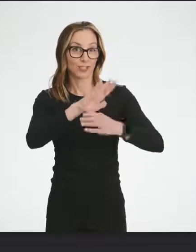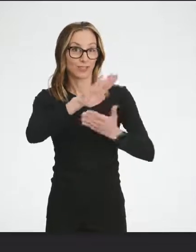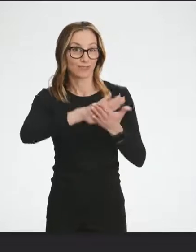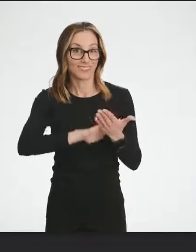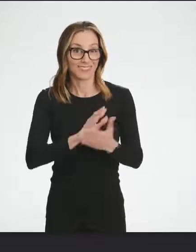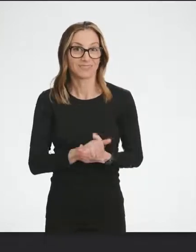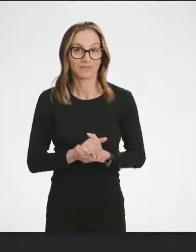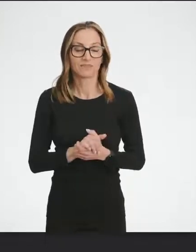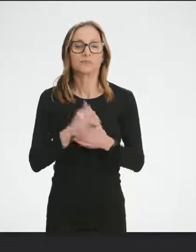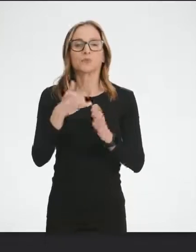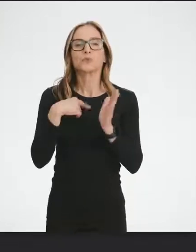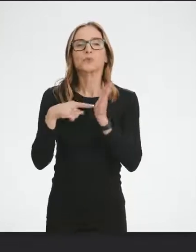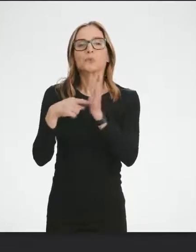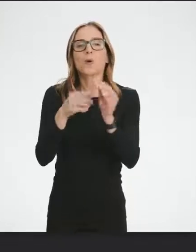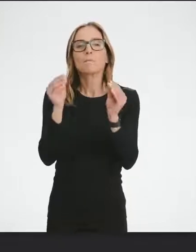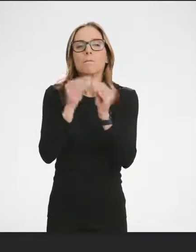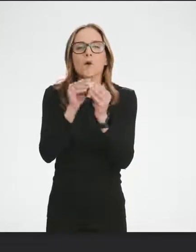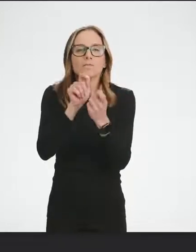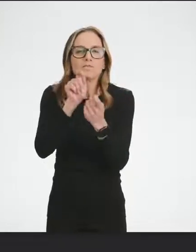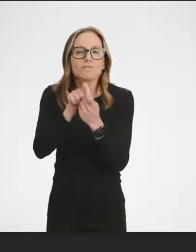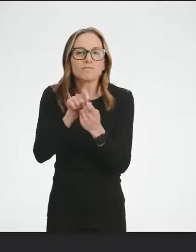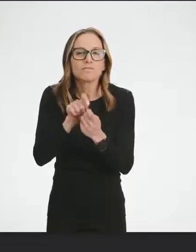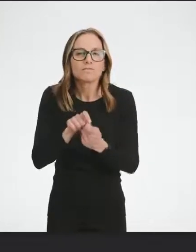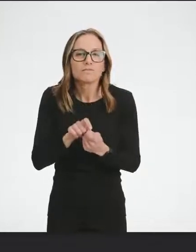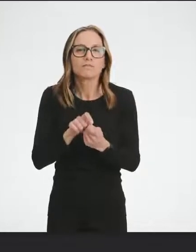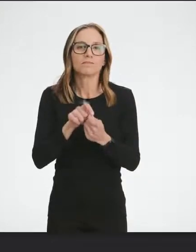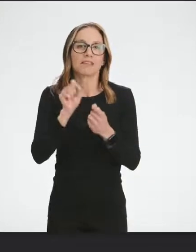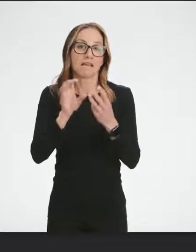In order to show a bit more detail at a glance, we can also add support for the rectangular